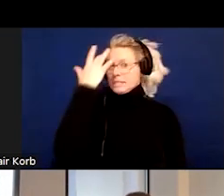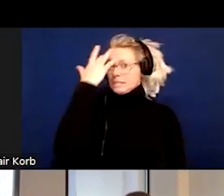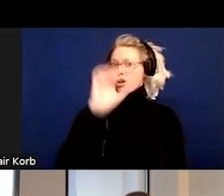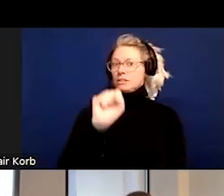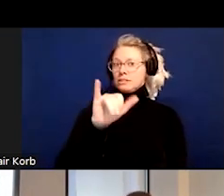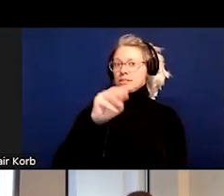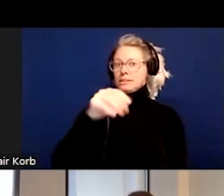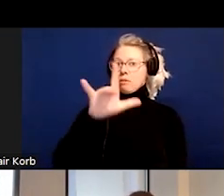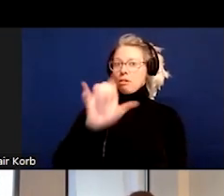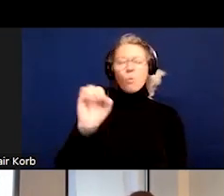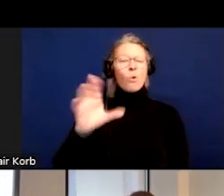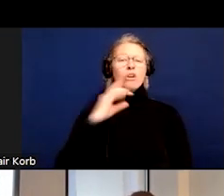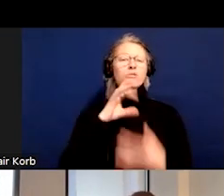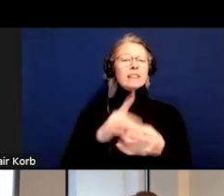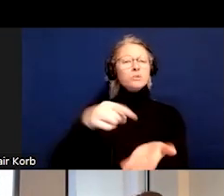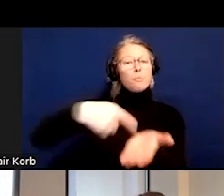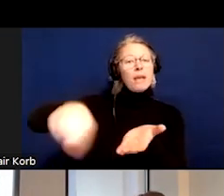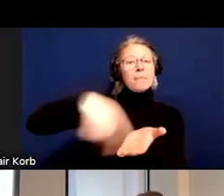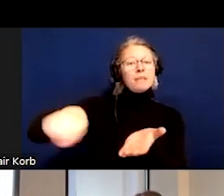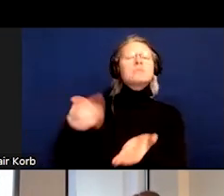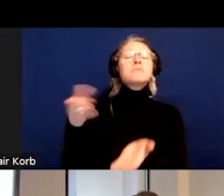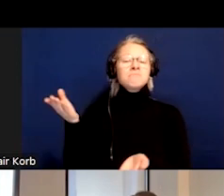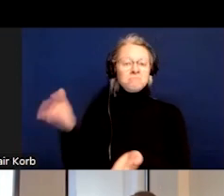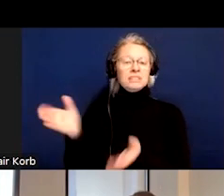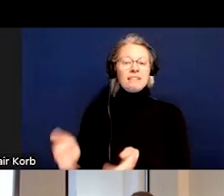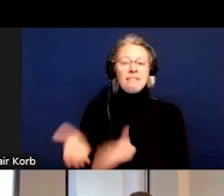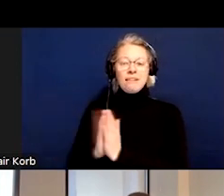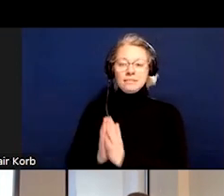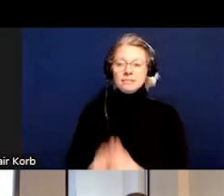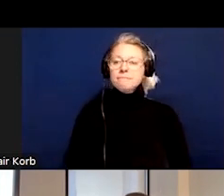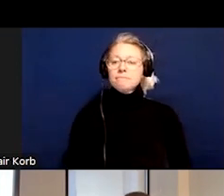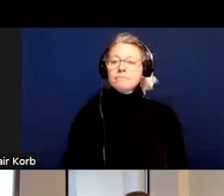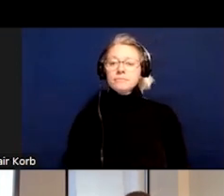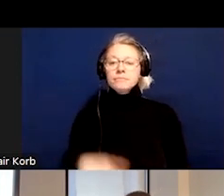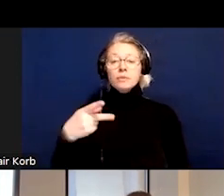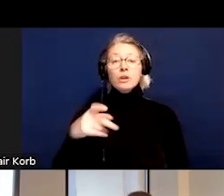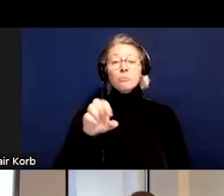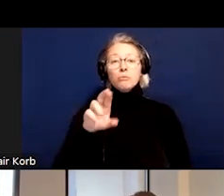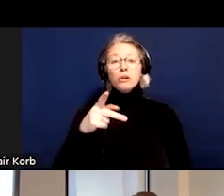grant payments. Perpetual Atife is working on the Artist Development Microgrant and the